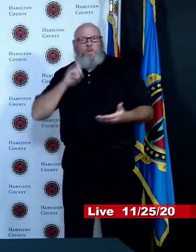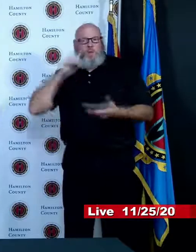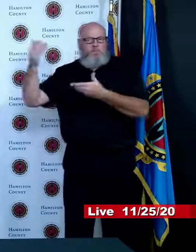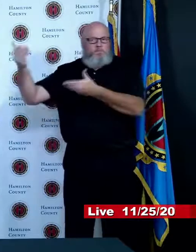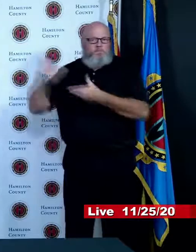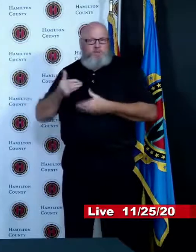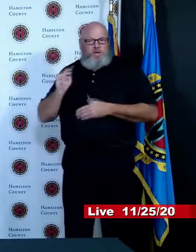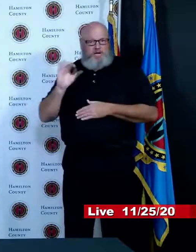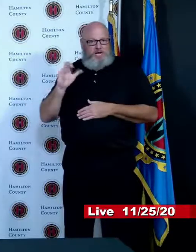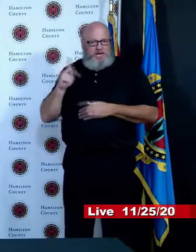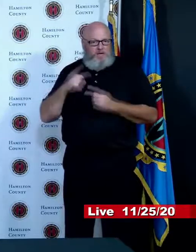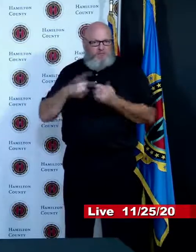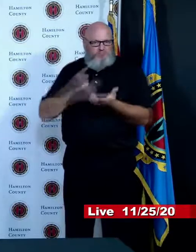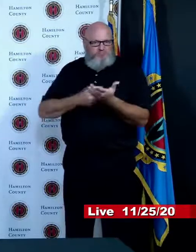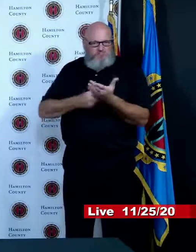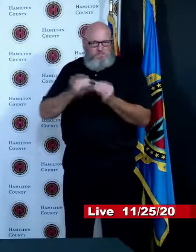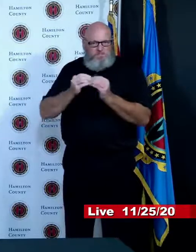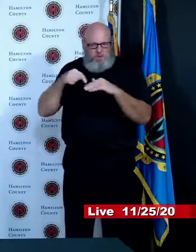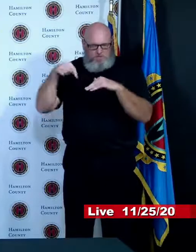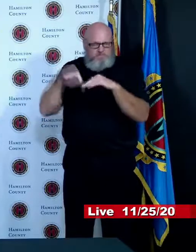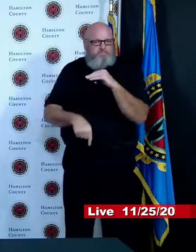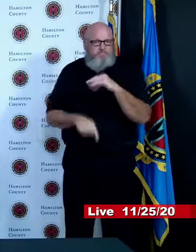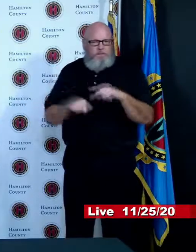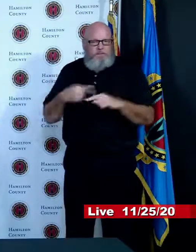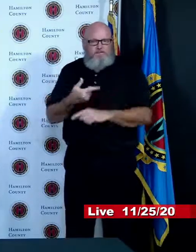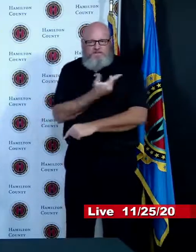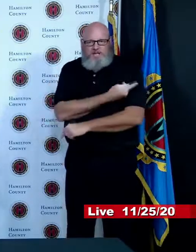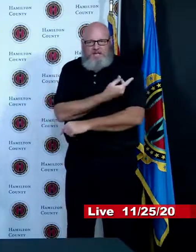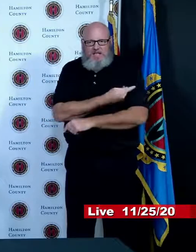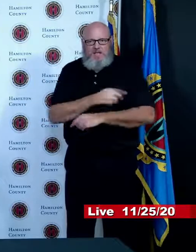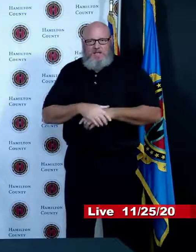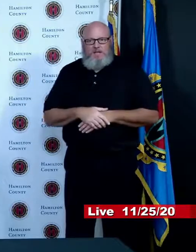to talk about the vaccine and what it means to Hamilton County and the people in this community